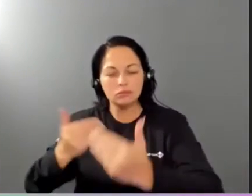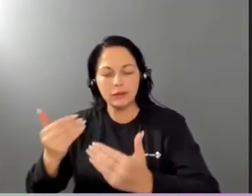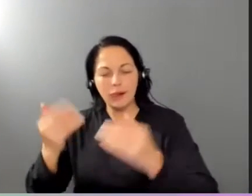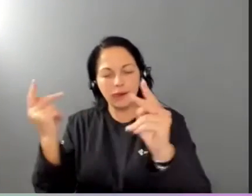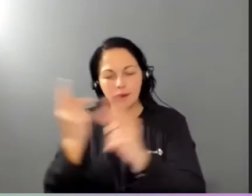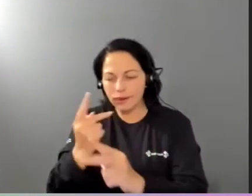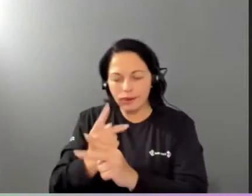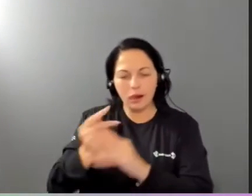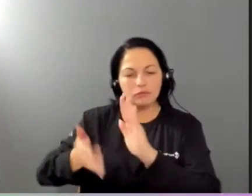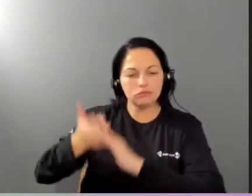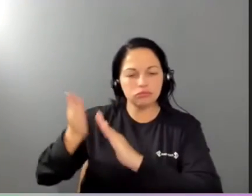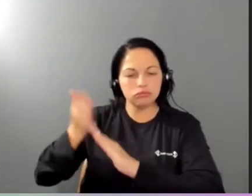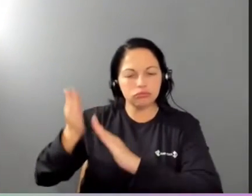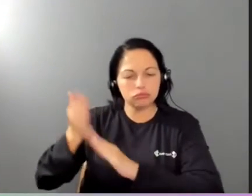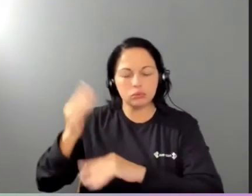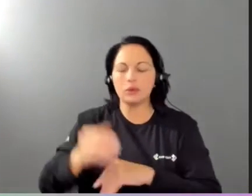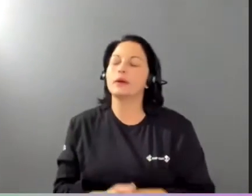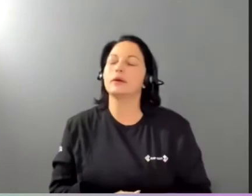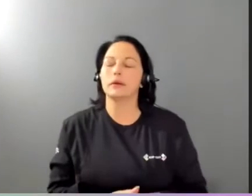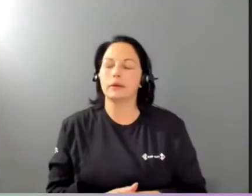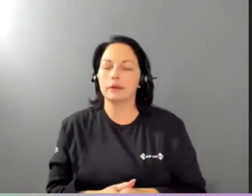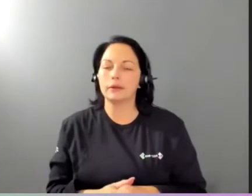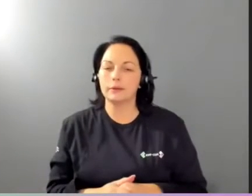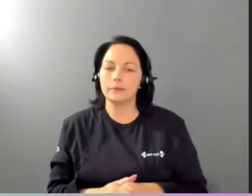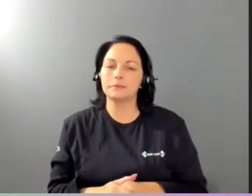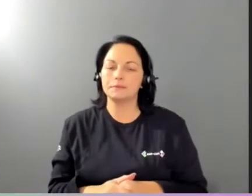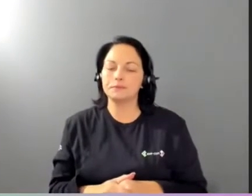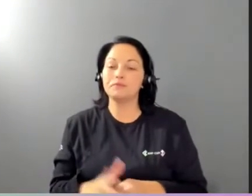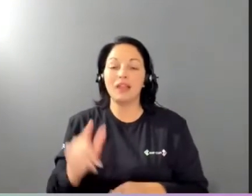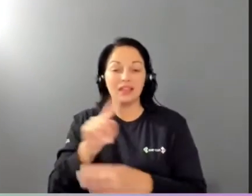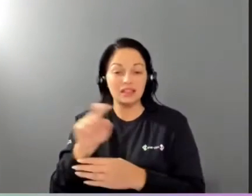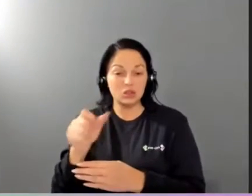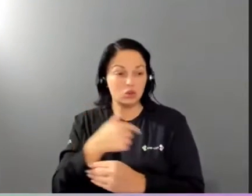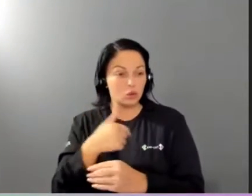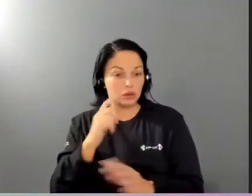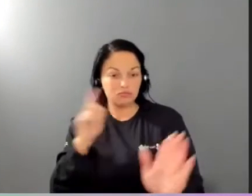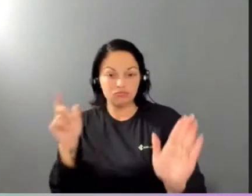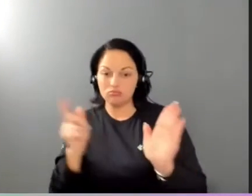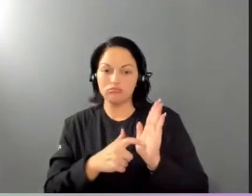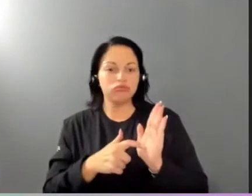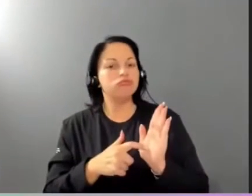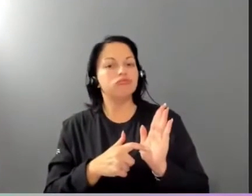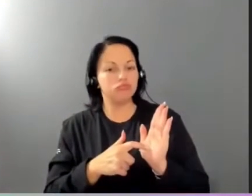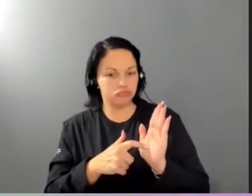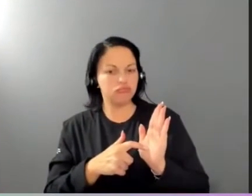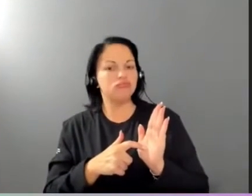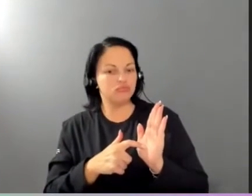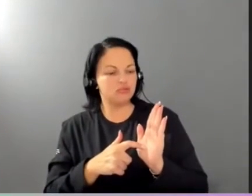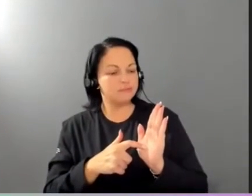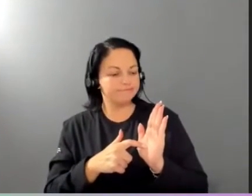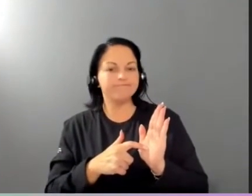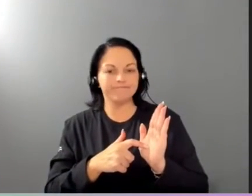models, to evaluate and benchmark that are valuable accessibility processes, strategies, and operations.